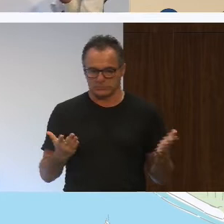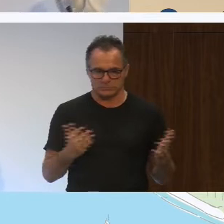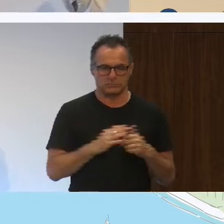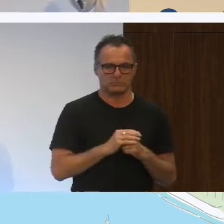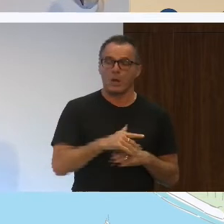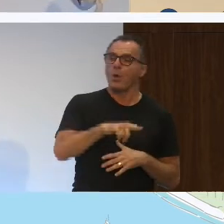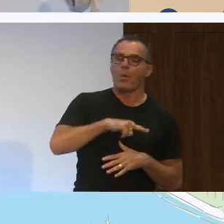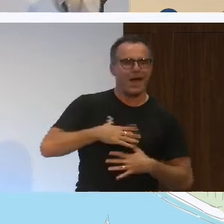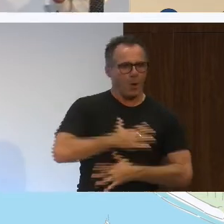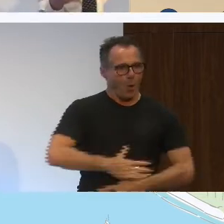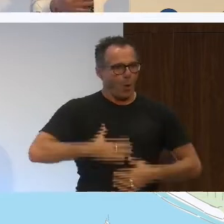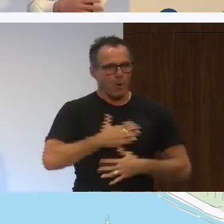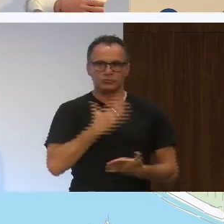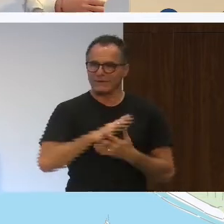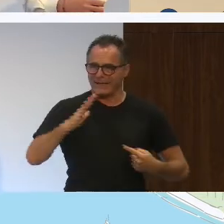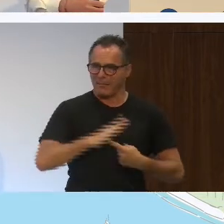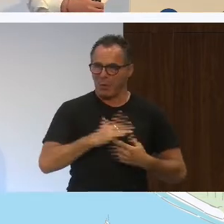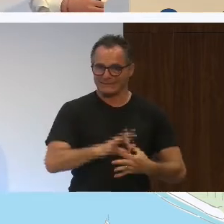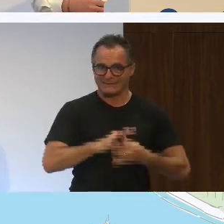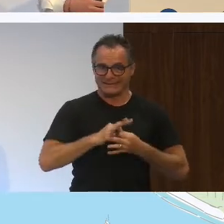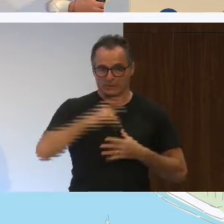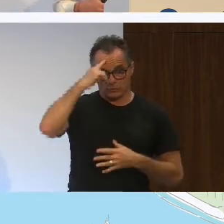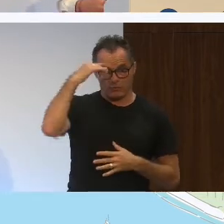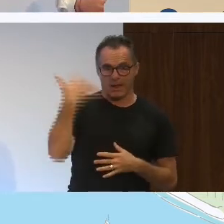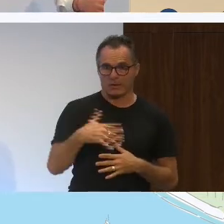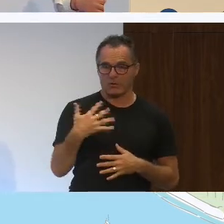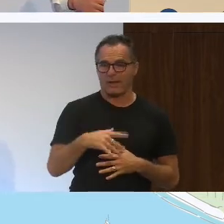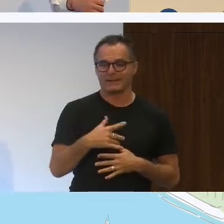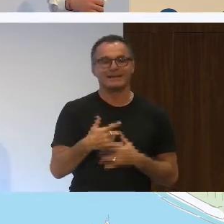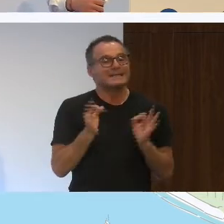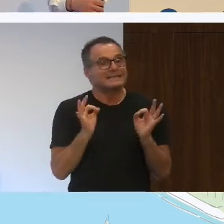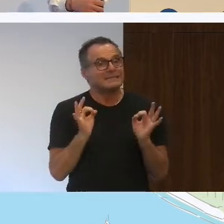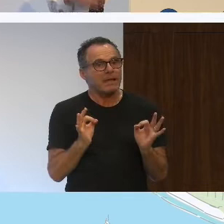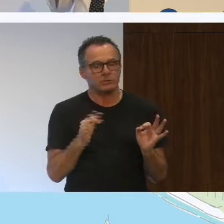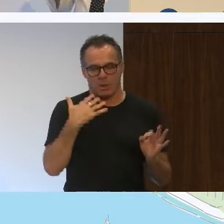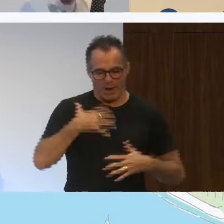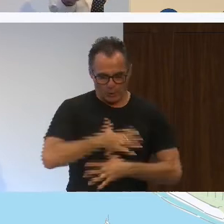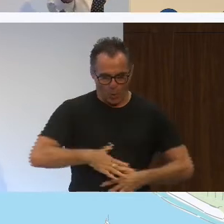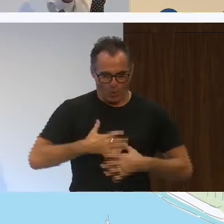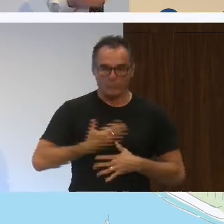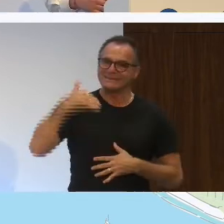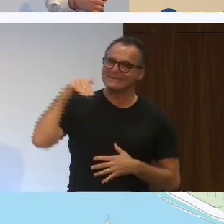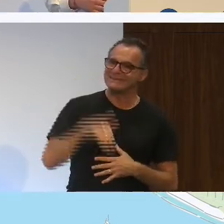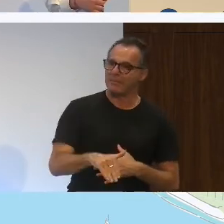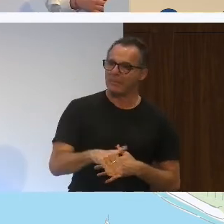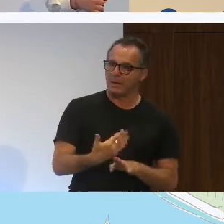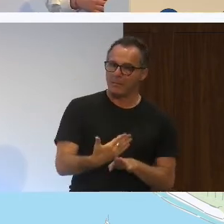hormones are very important when it comes to migraine, especially when the hormones dip just before the onset menstruation.